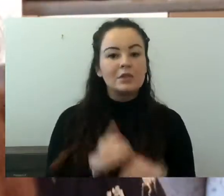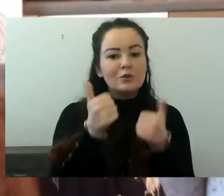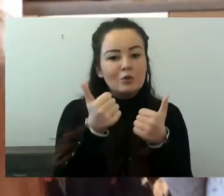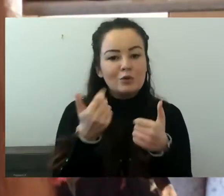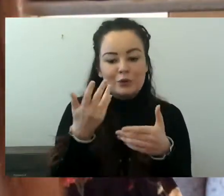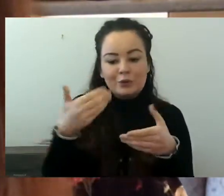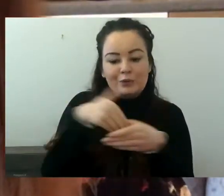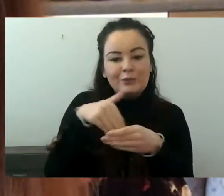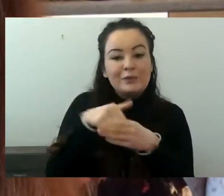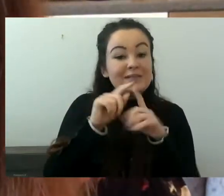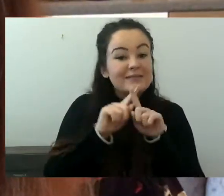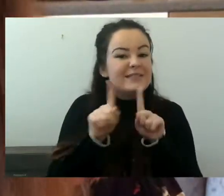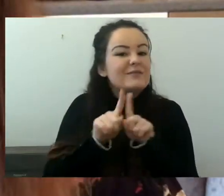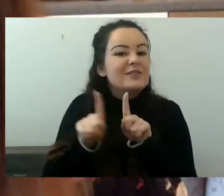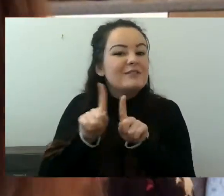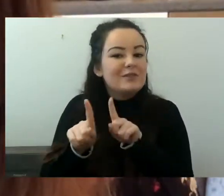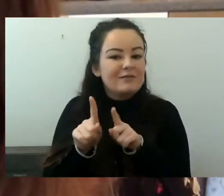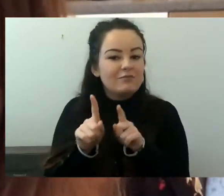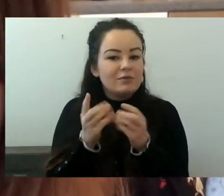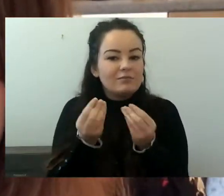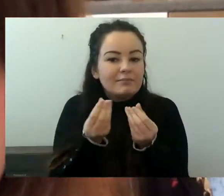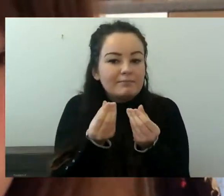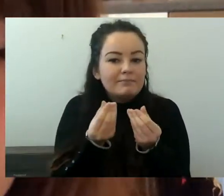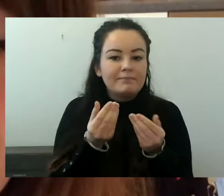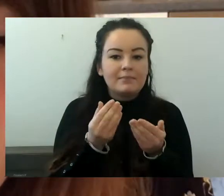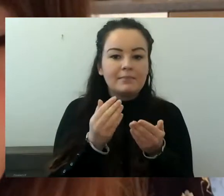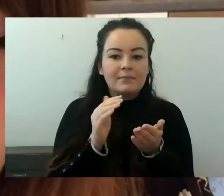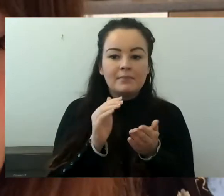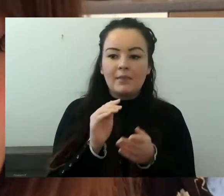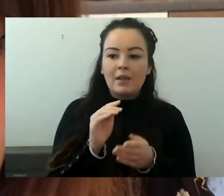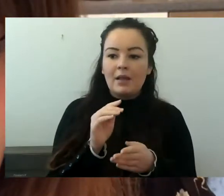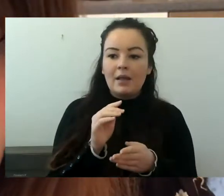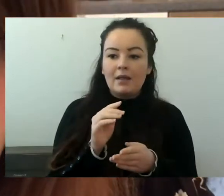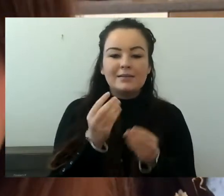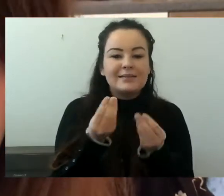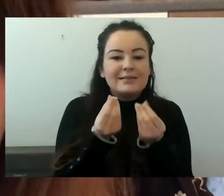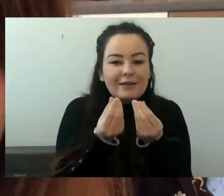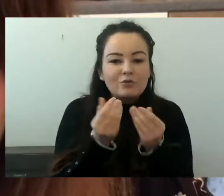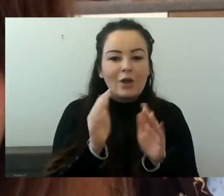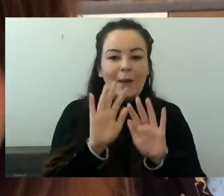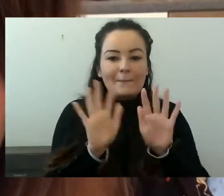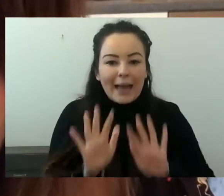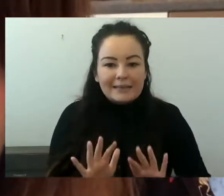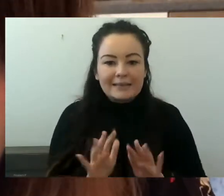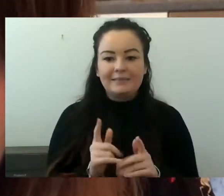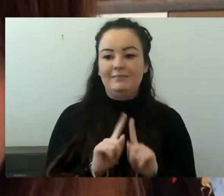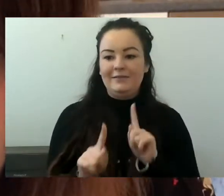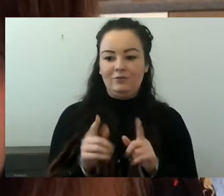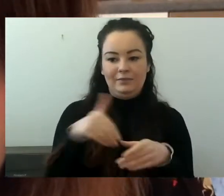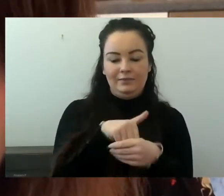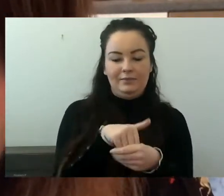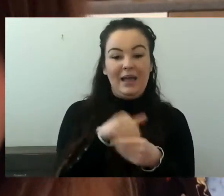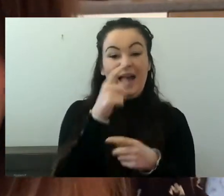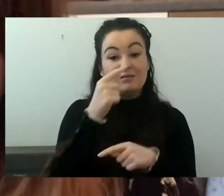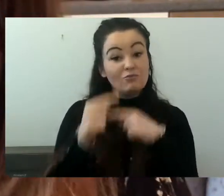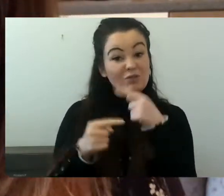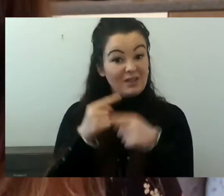It's just good to incorporate in some different marks and textures and to recycle where possible